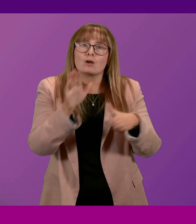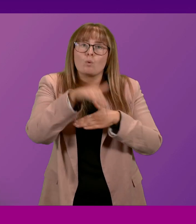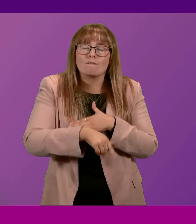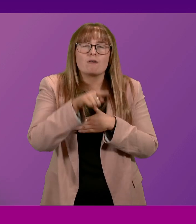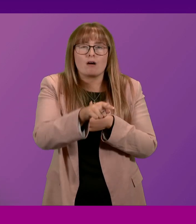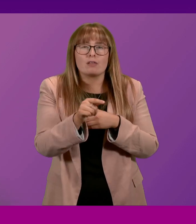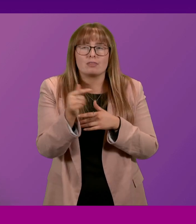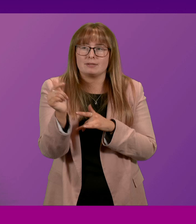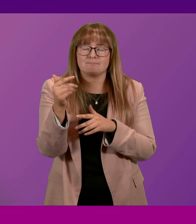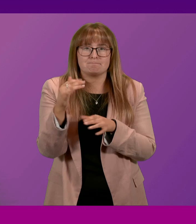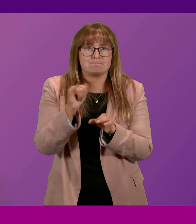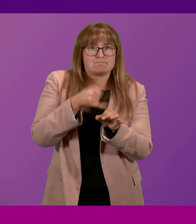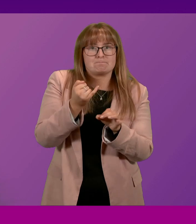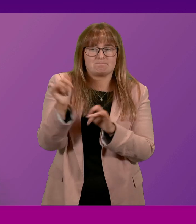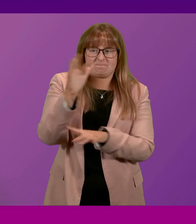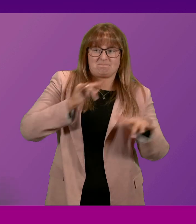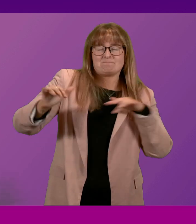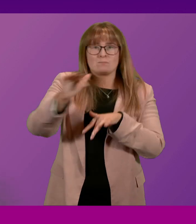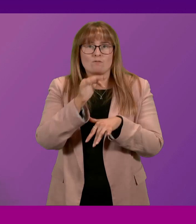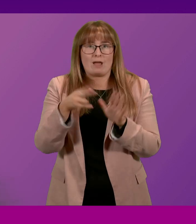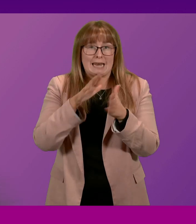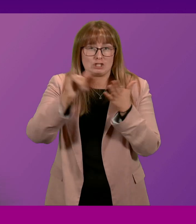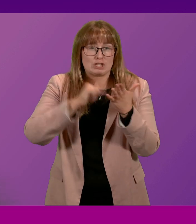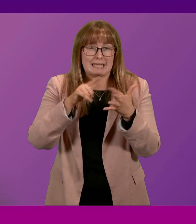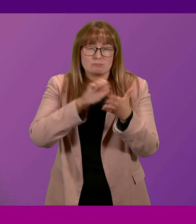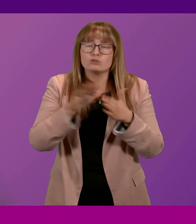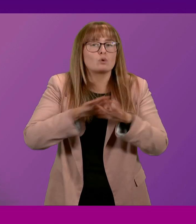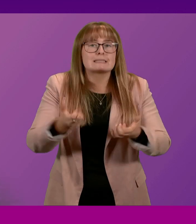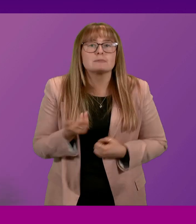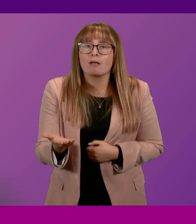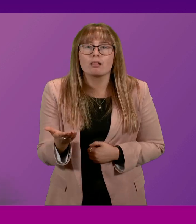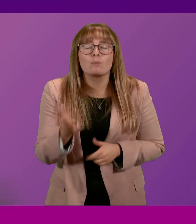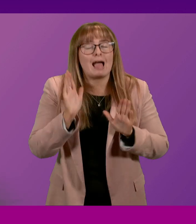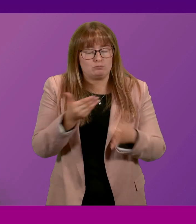in NHS Lothian maternity services are not acceptable, and they must be addressed. The